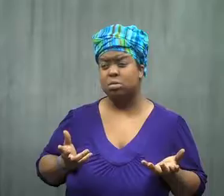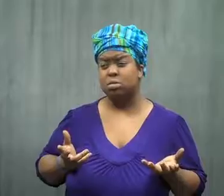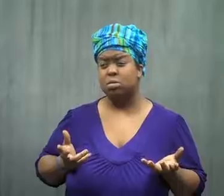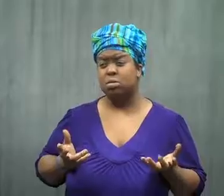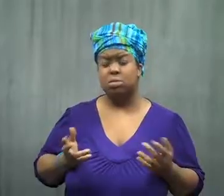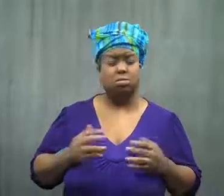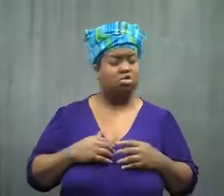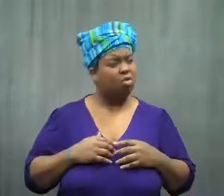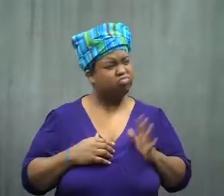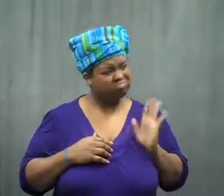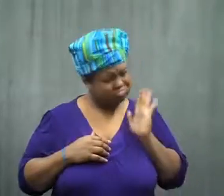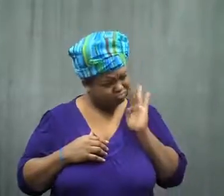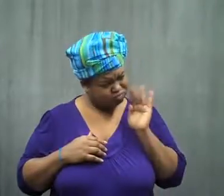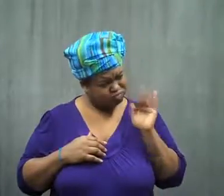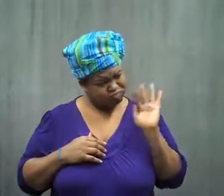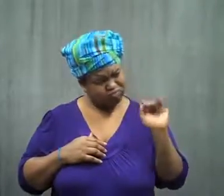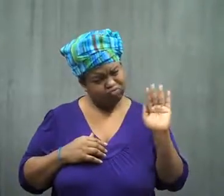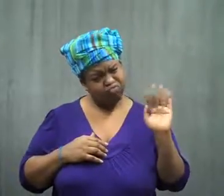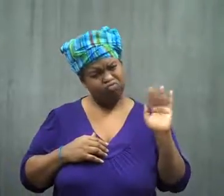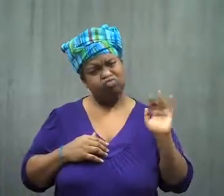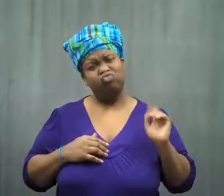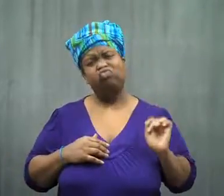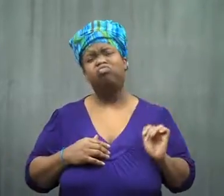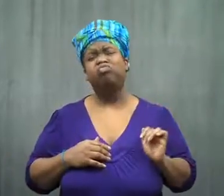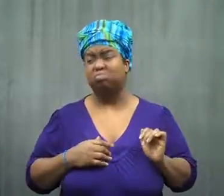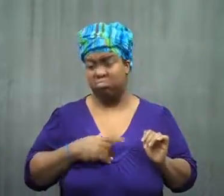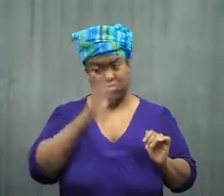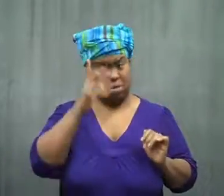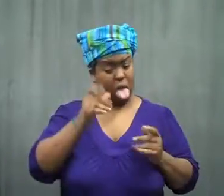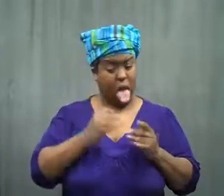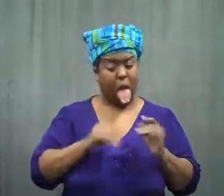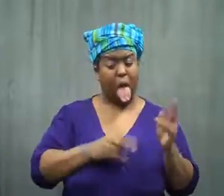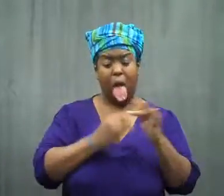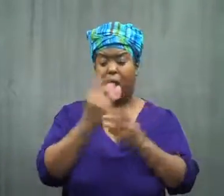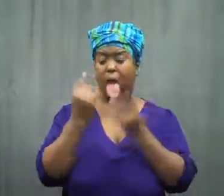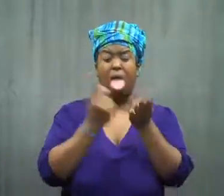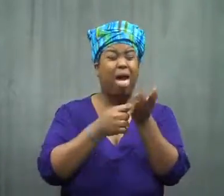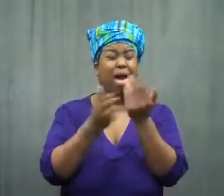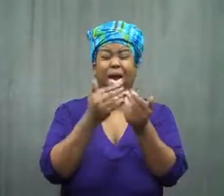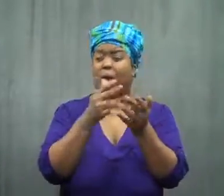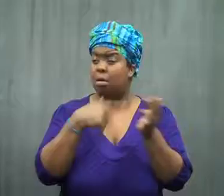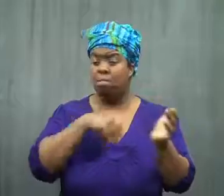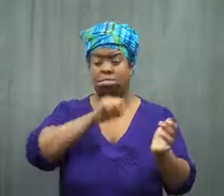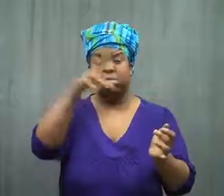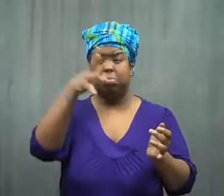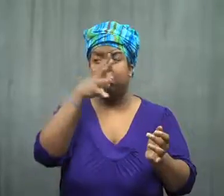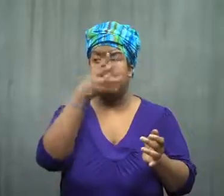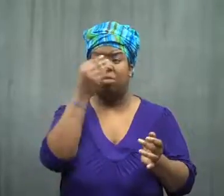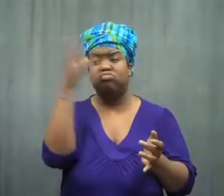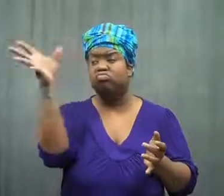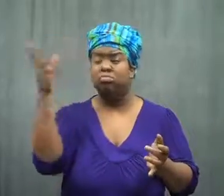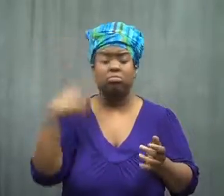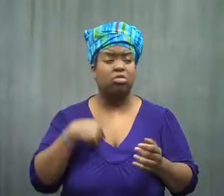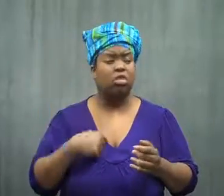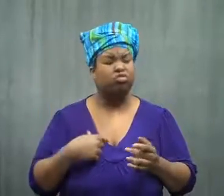I said, "Yah yah yah." They said, "If you do anything at all, we're telling, we don't care one bit!"